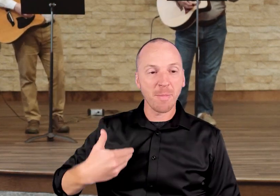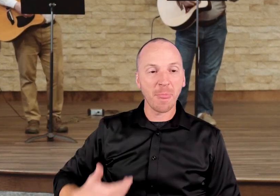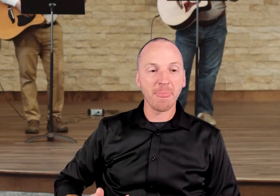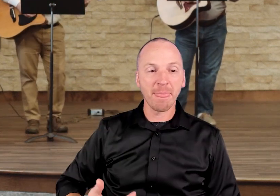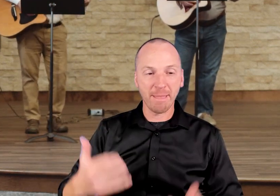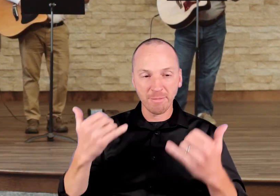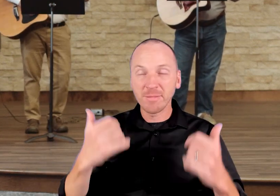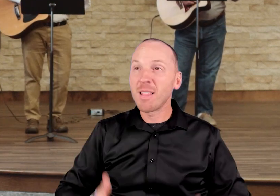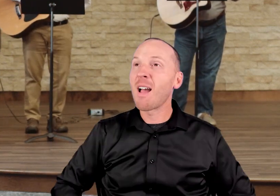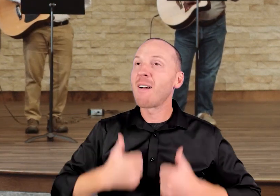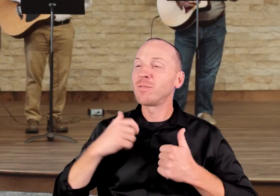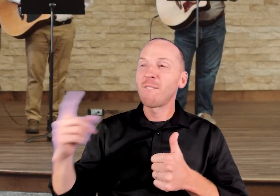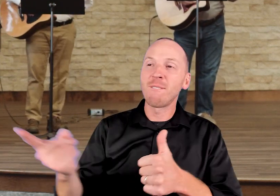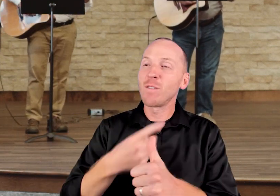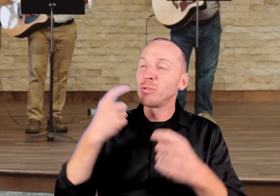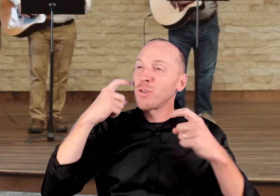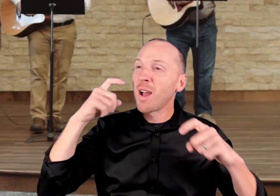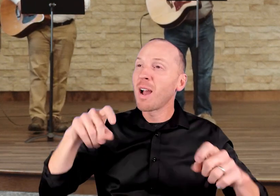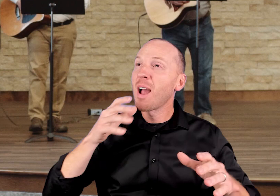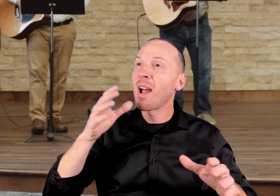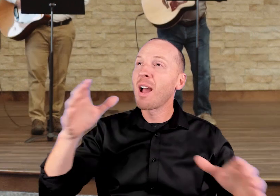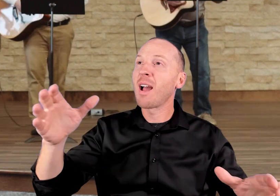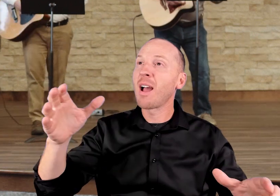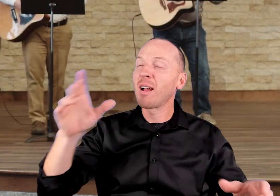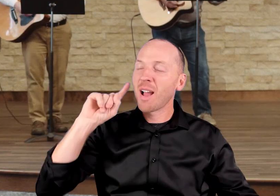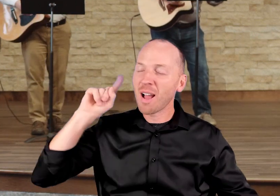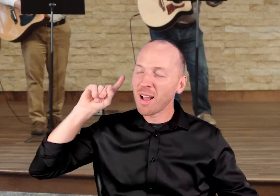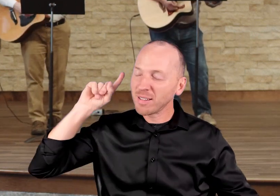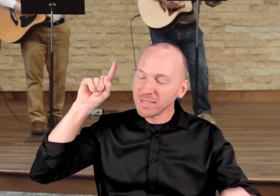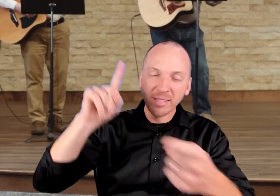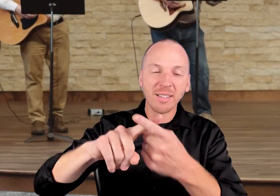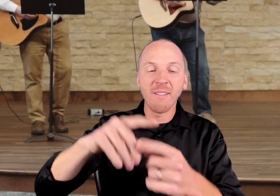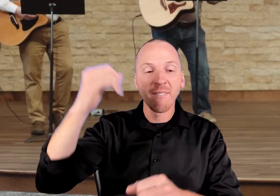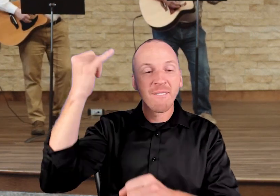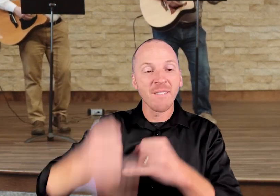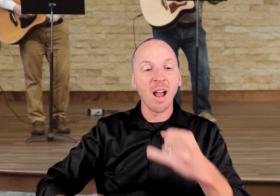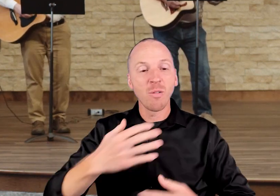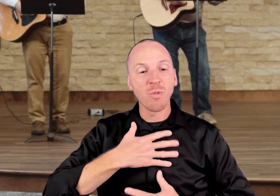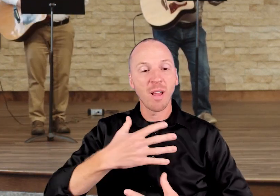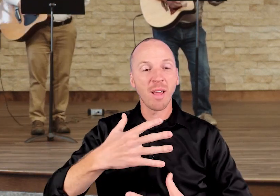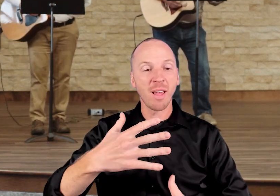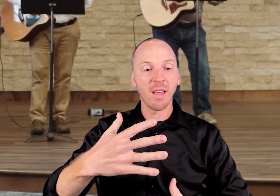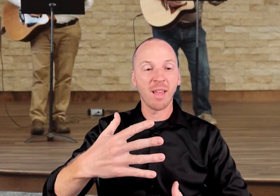From life's first cry to final breath,